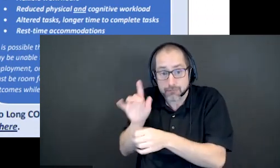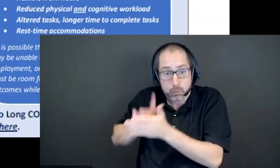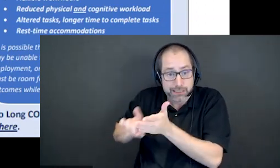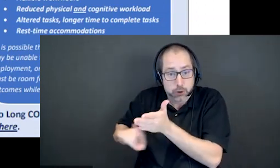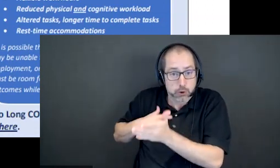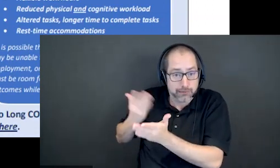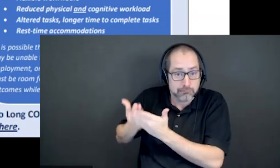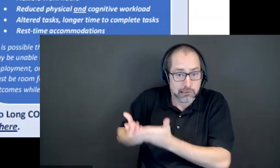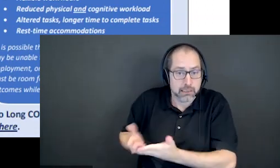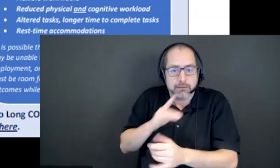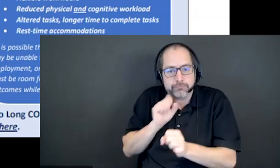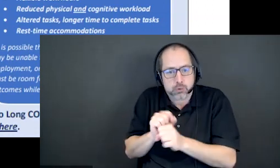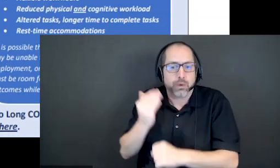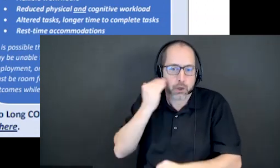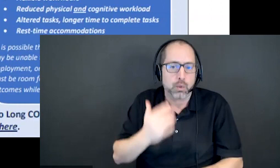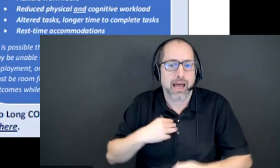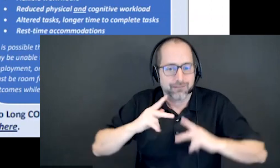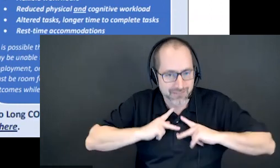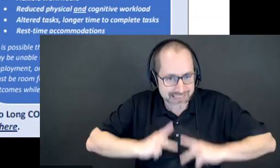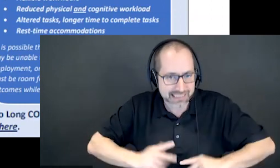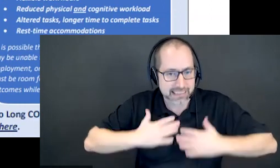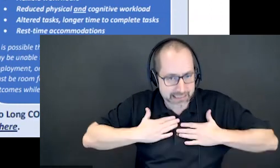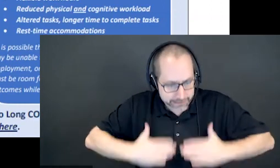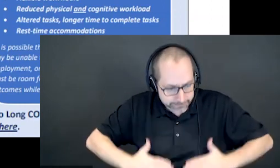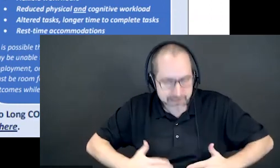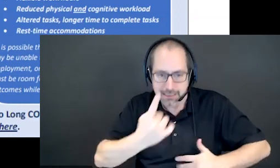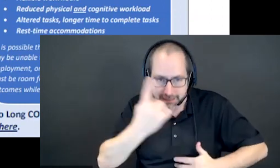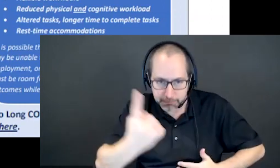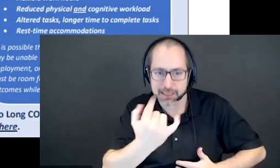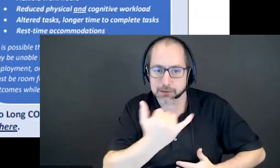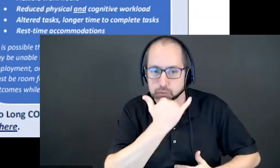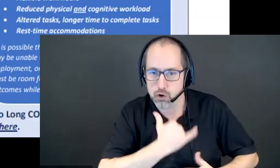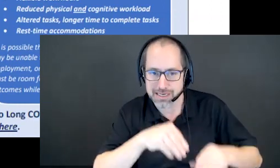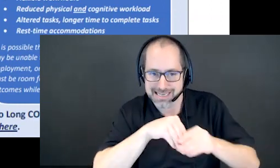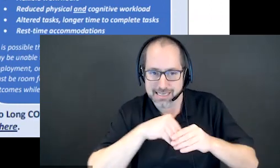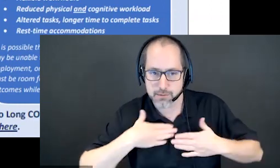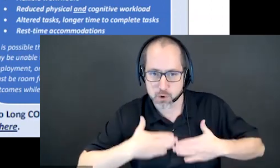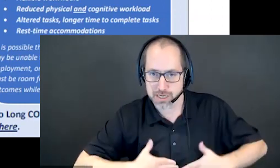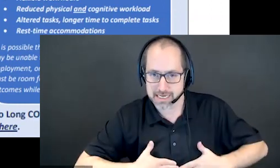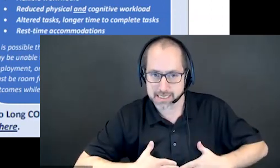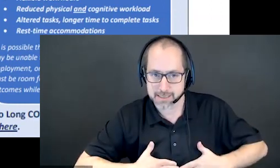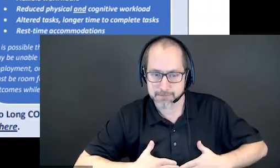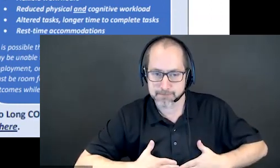something is wrong physiologically, something is wrong with the body's physiology that is